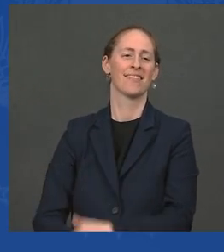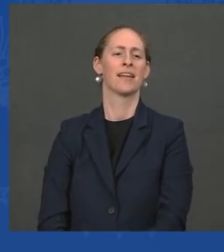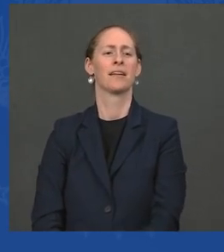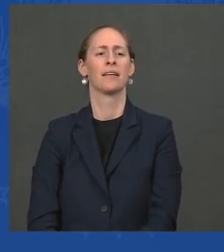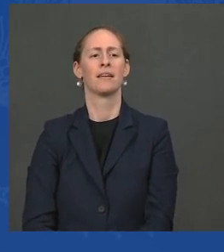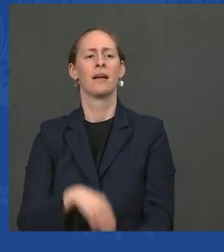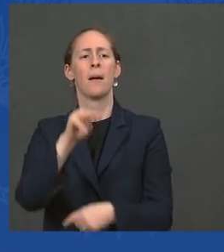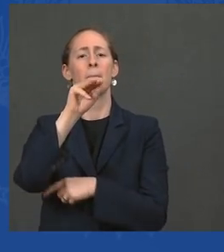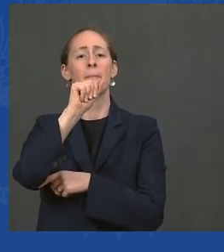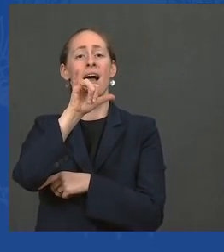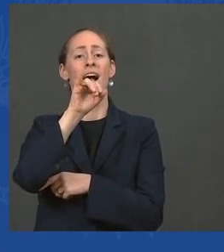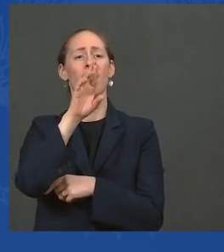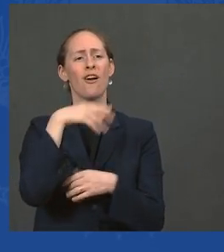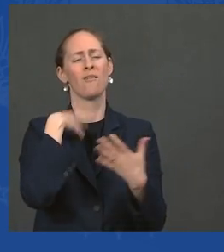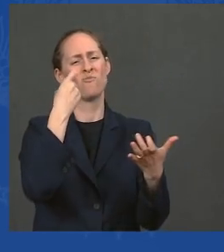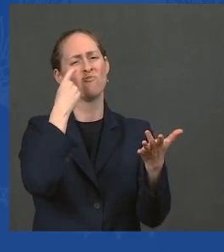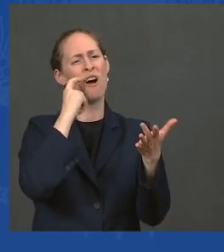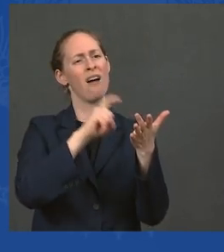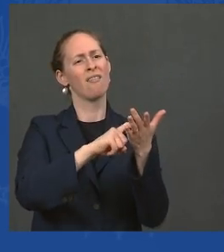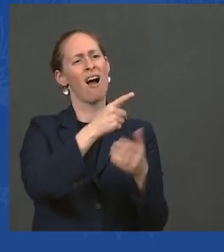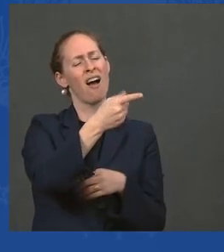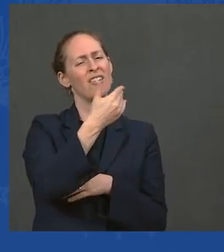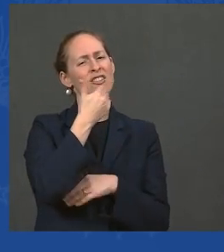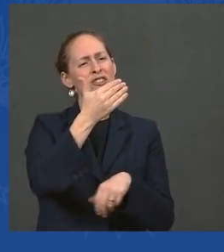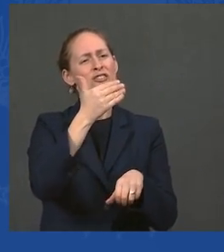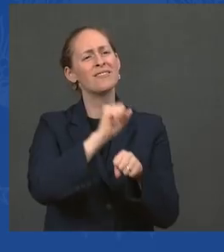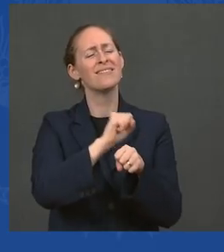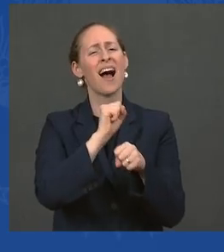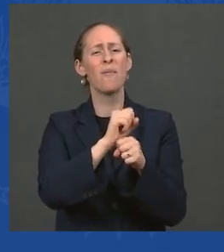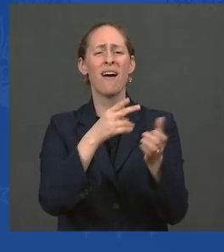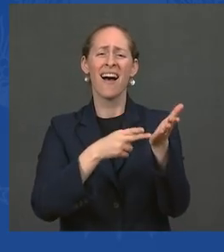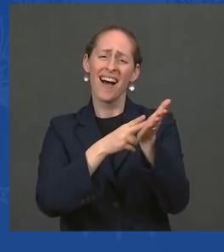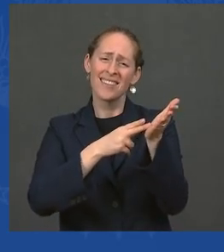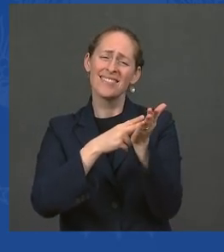a great, great jo- -- no, I really mean it. I'm a big fan. And I -- -- she --